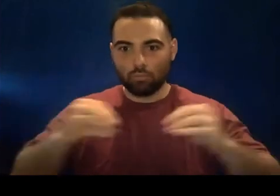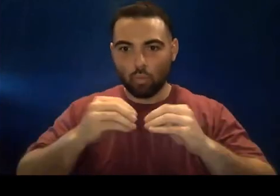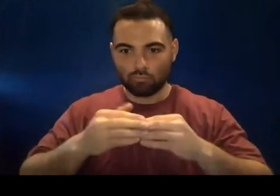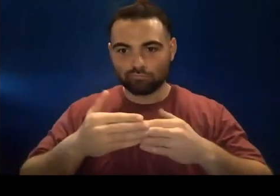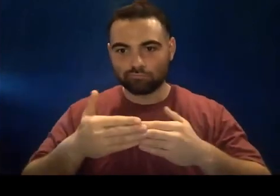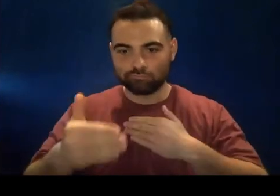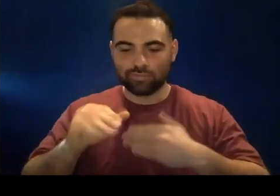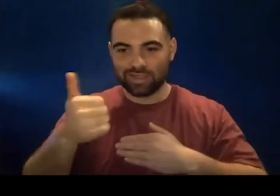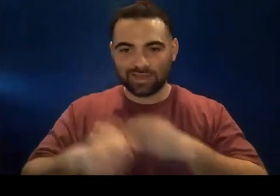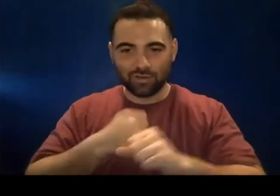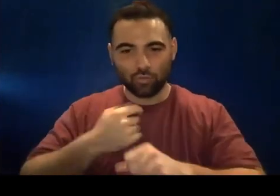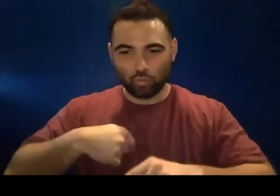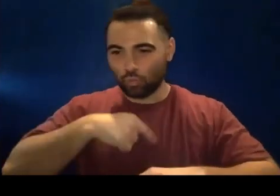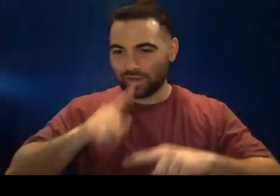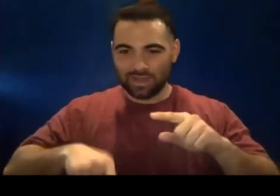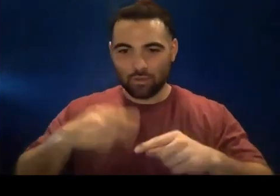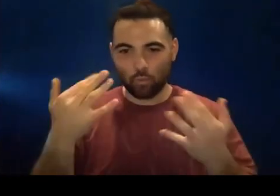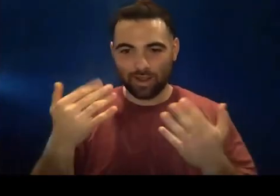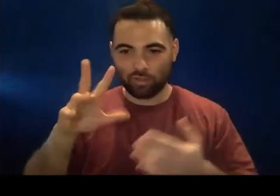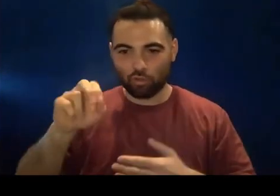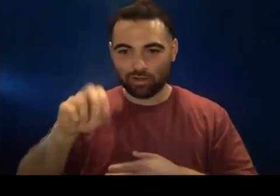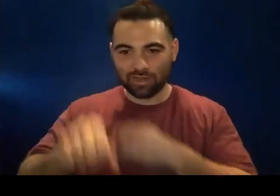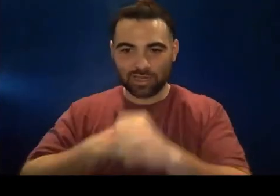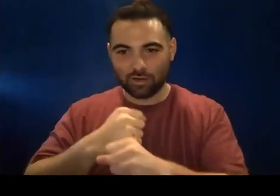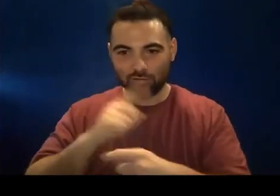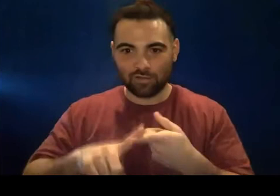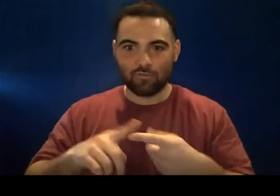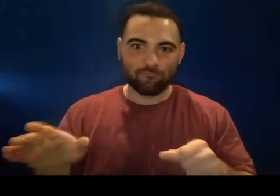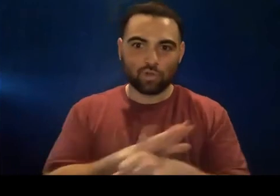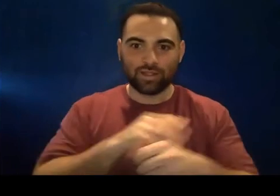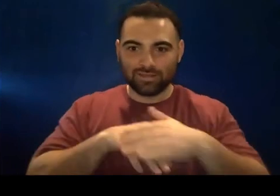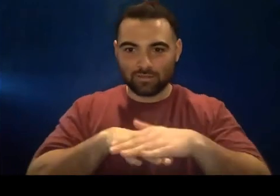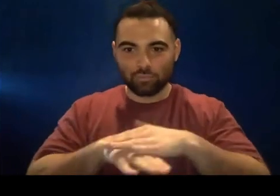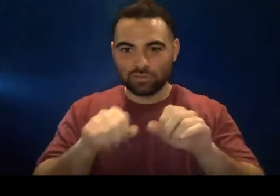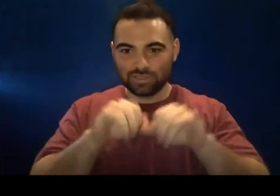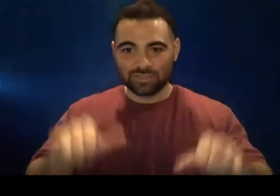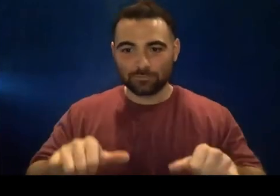for a fully accessible system. I don't think the paratransit system can support this influx